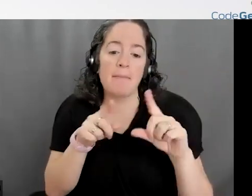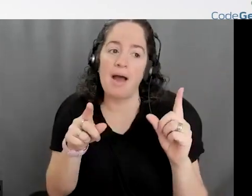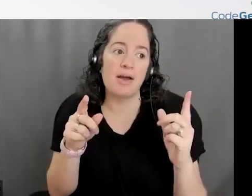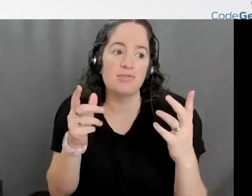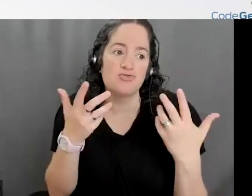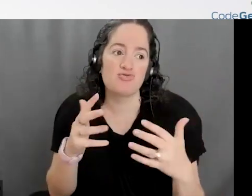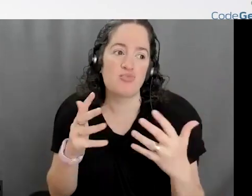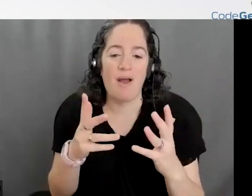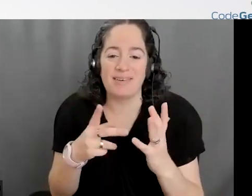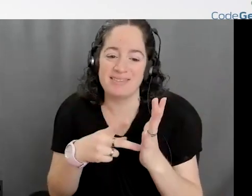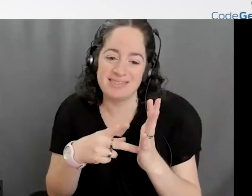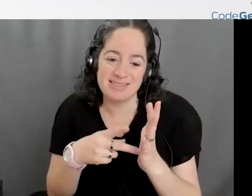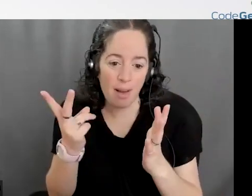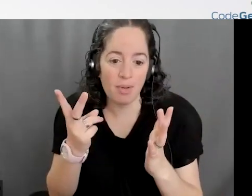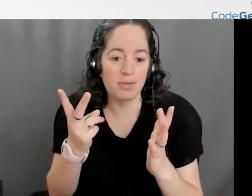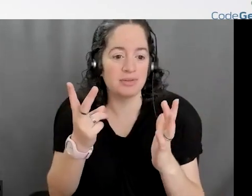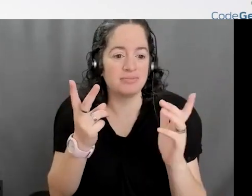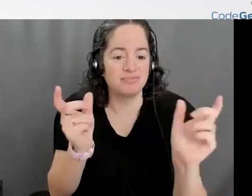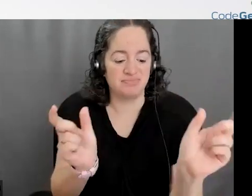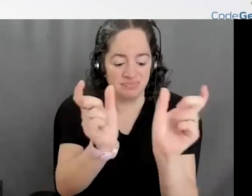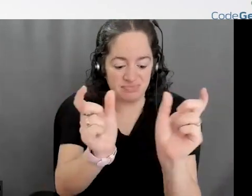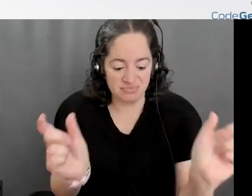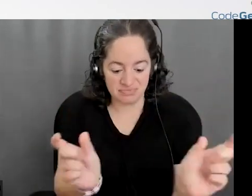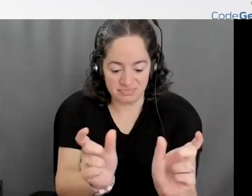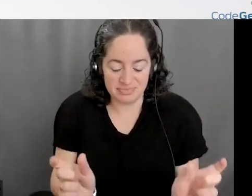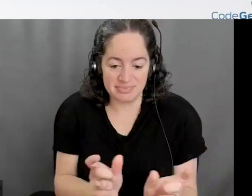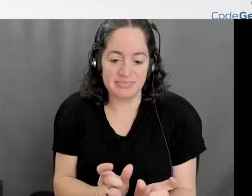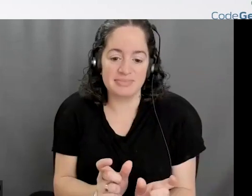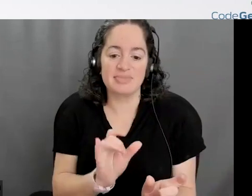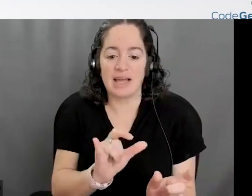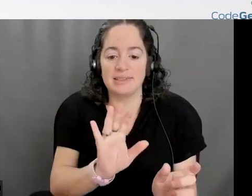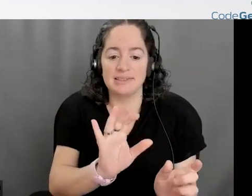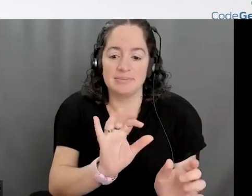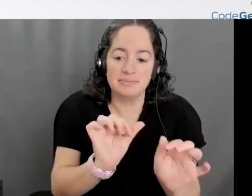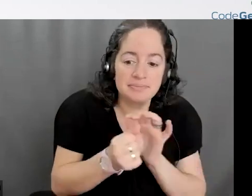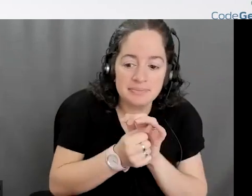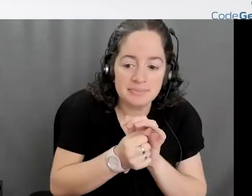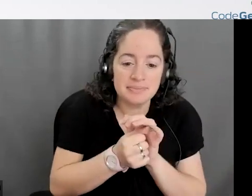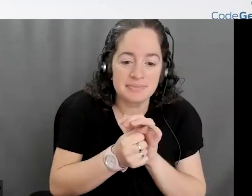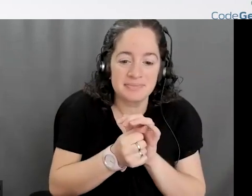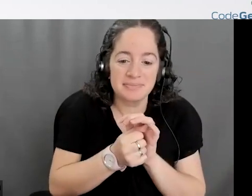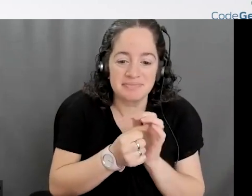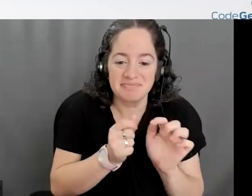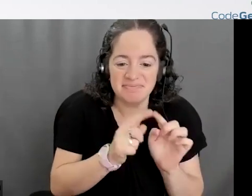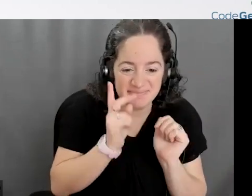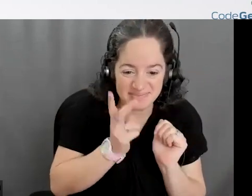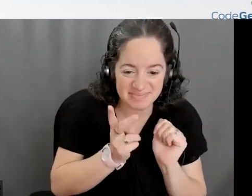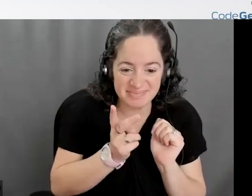we ended up hiding those headers so they're invisible. They are not displayed none